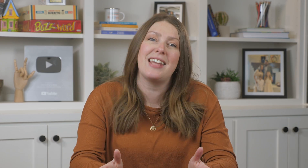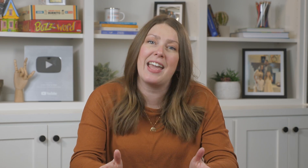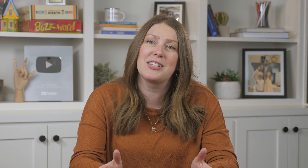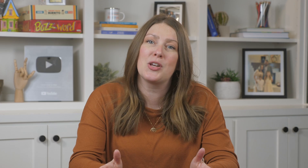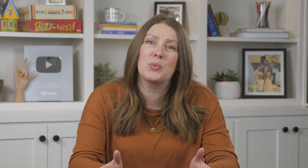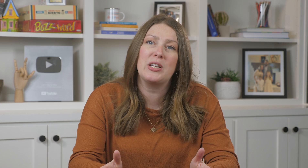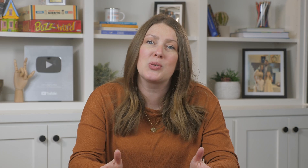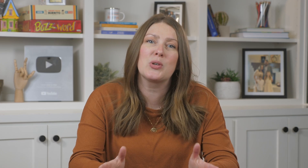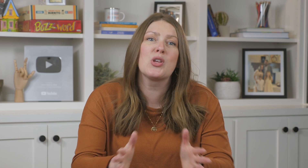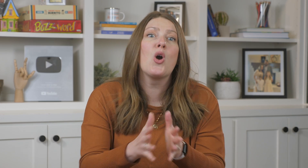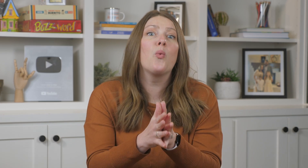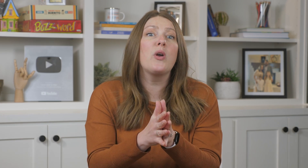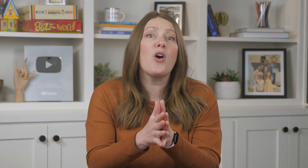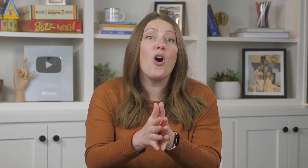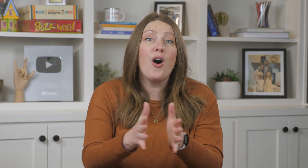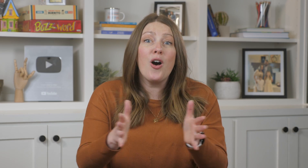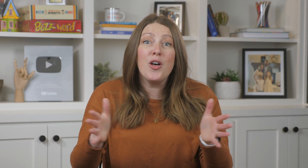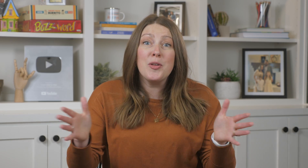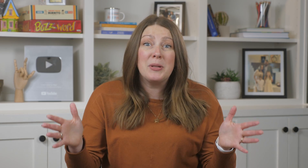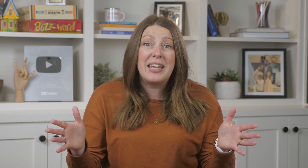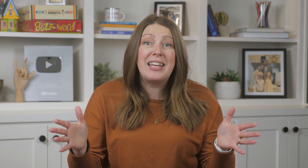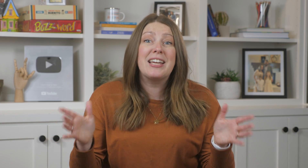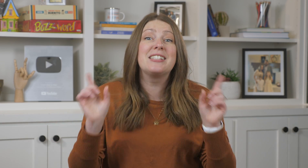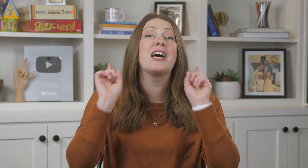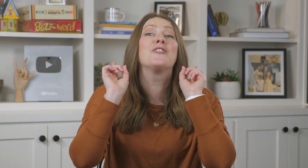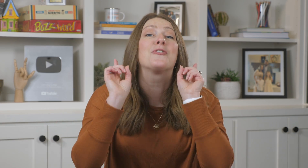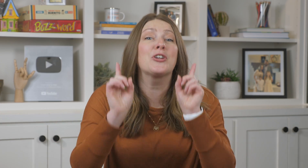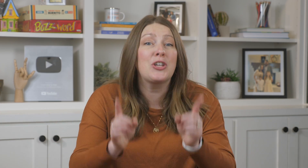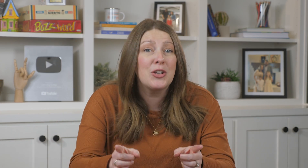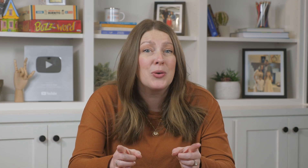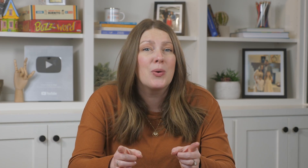ASL resource with all the planning done for you.